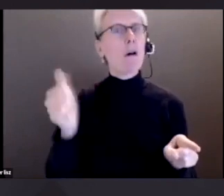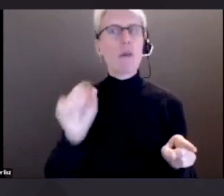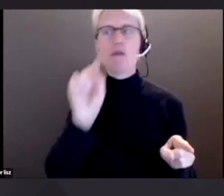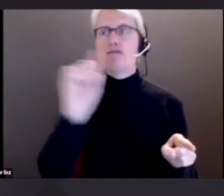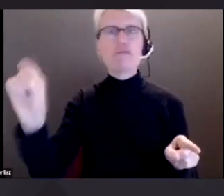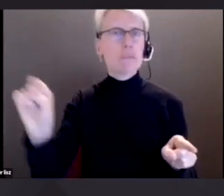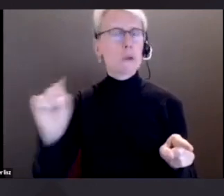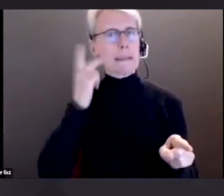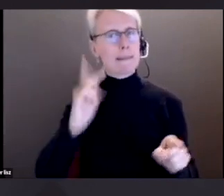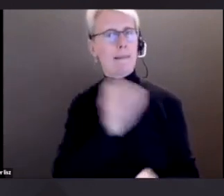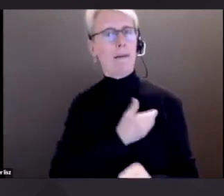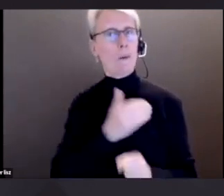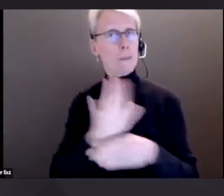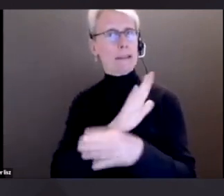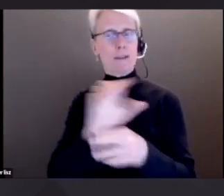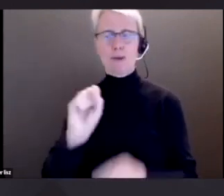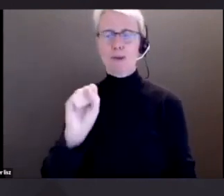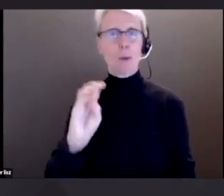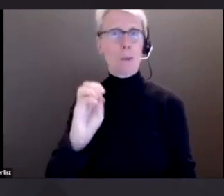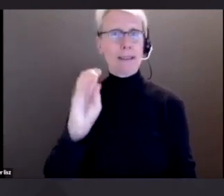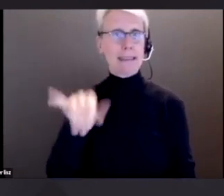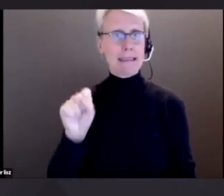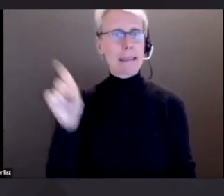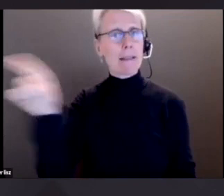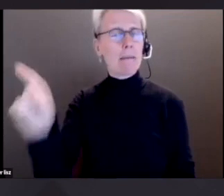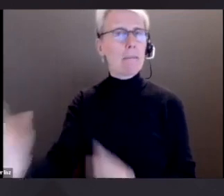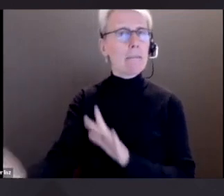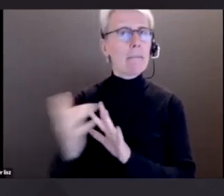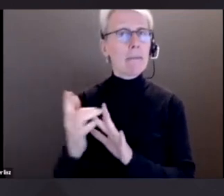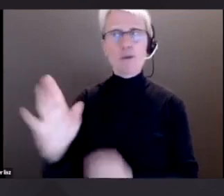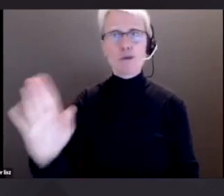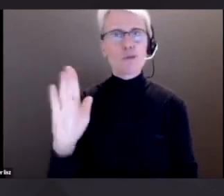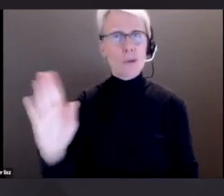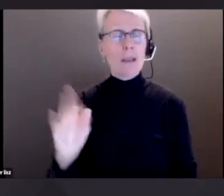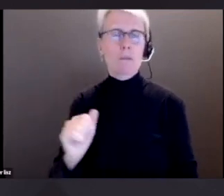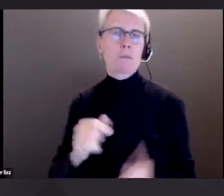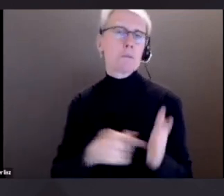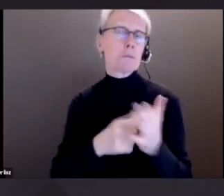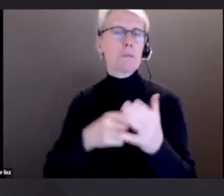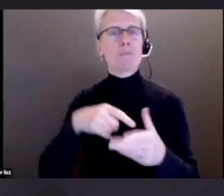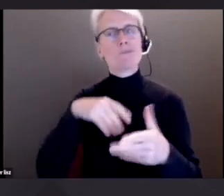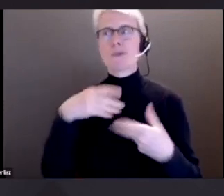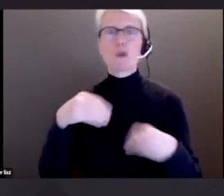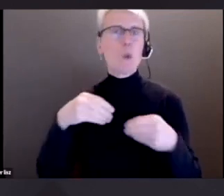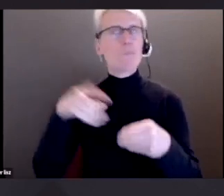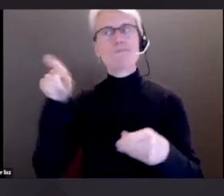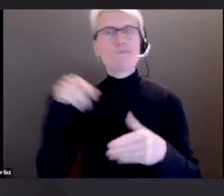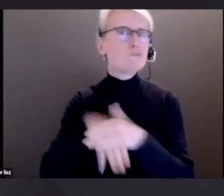Usually I'll talk to them just at the front of the store. We get parents that will come in and, you know, they have a child